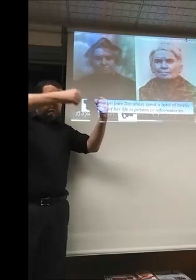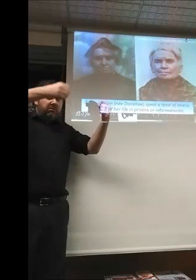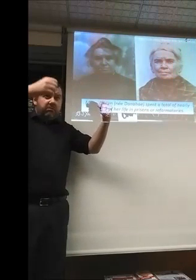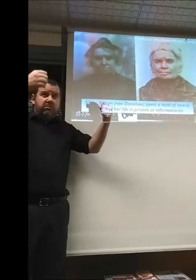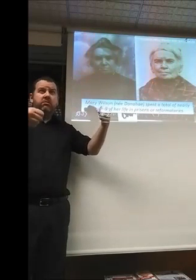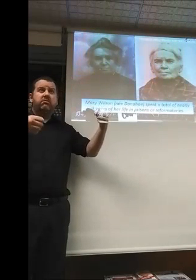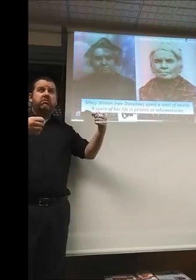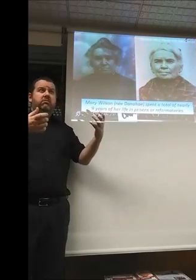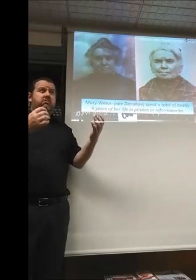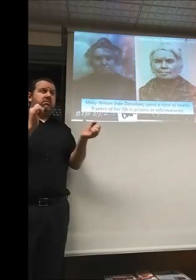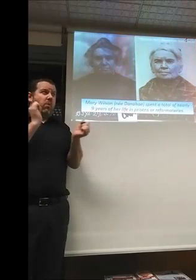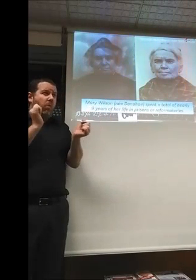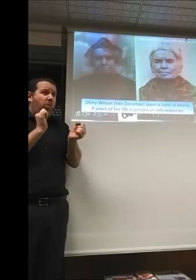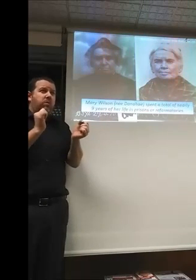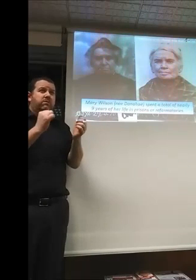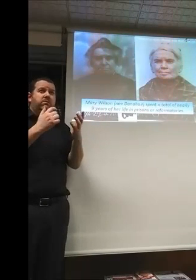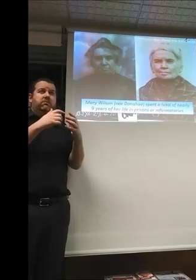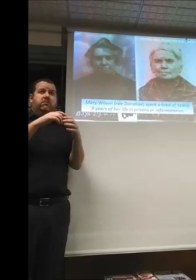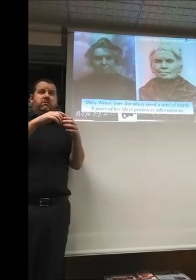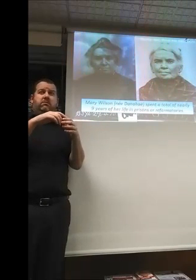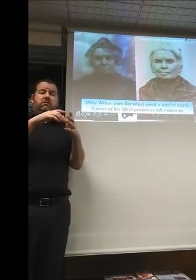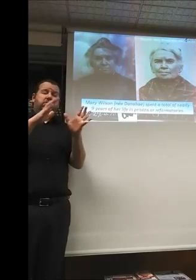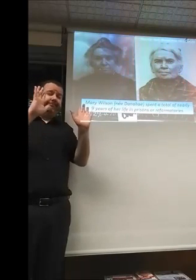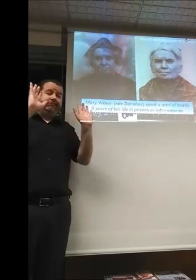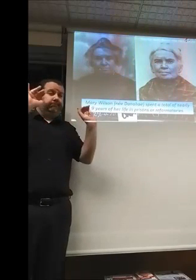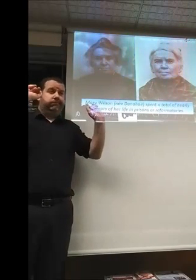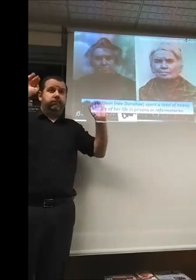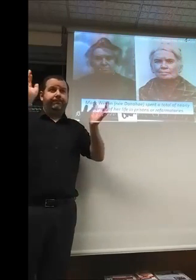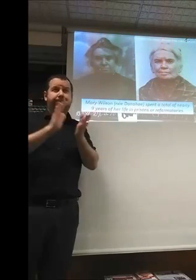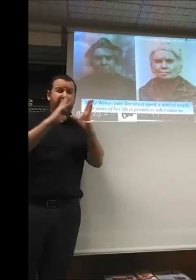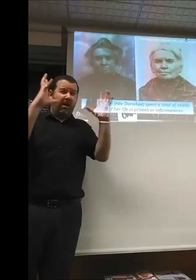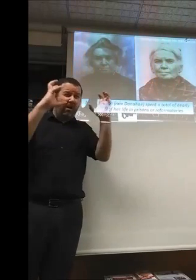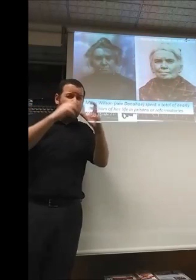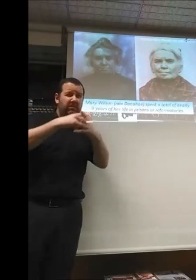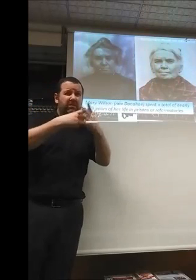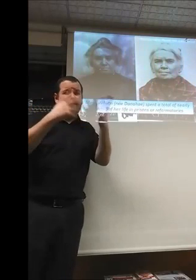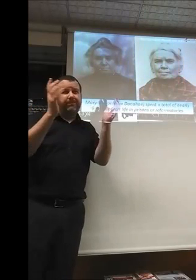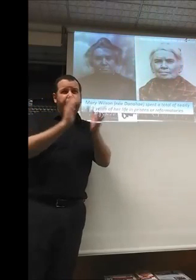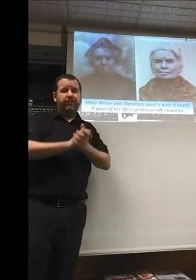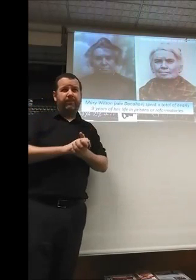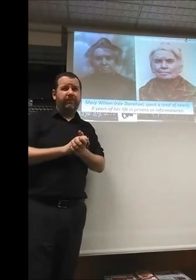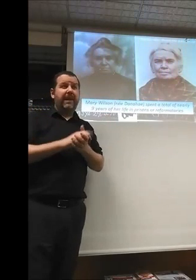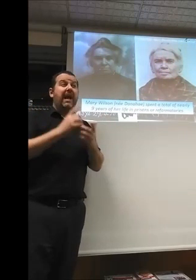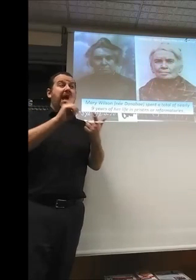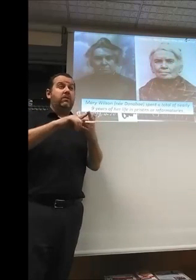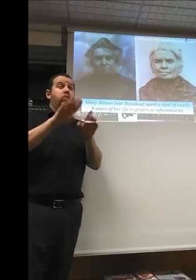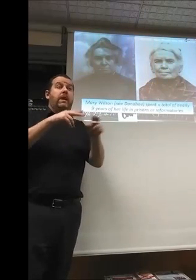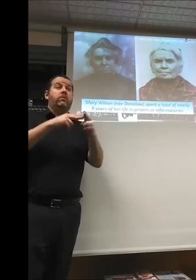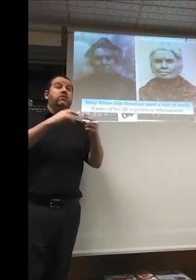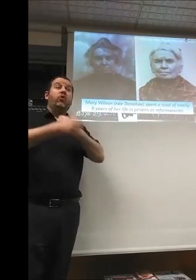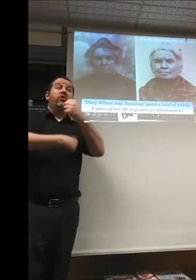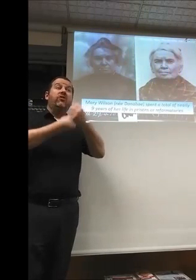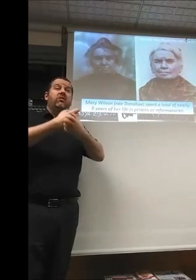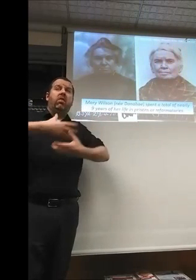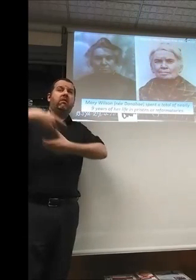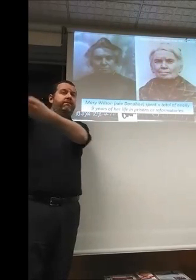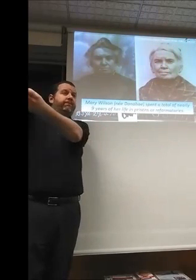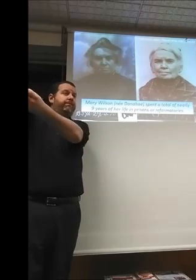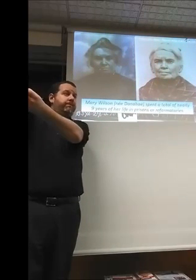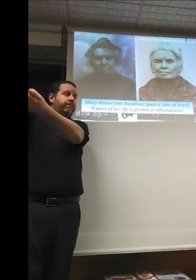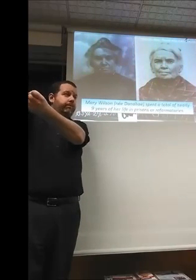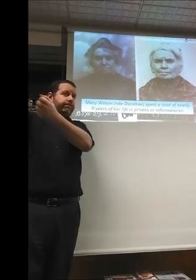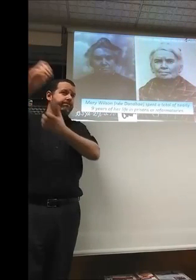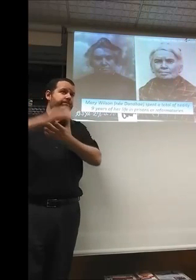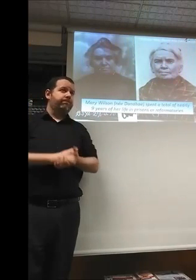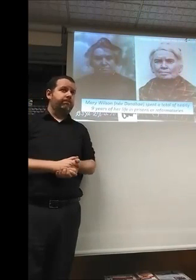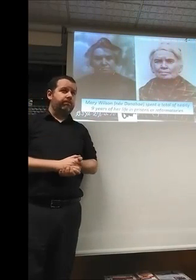fell in love and married James Clarke, I think these are the witnesses and we found out these